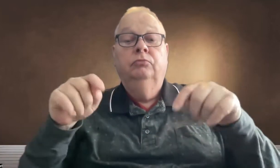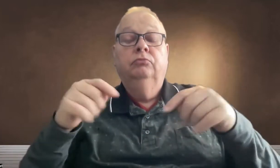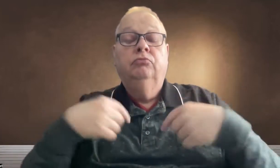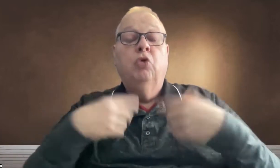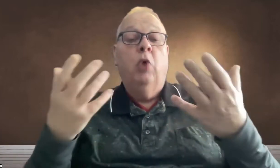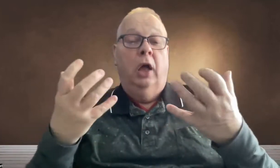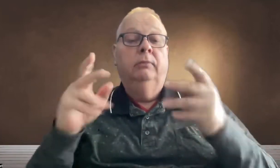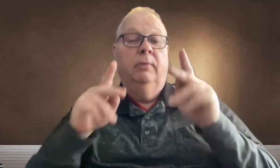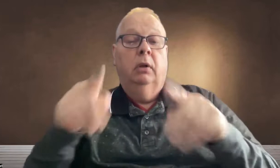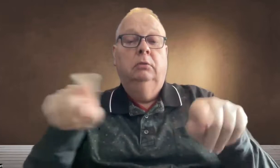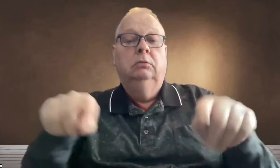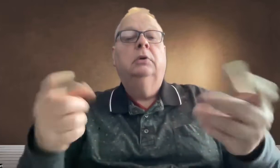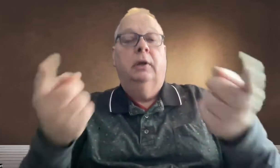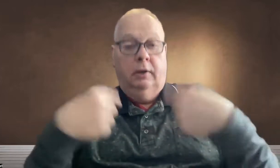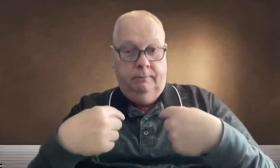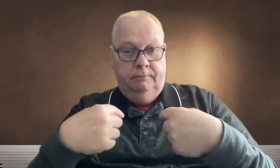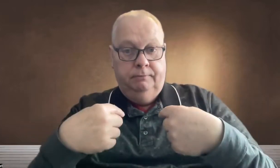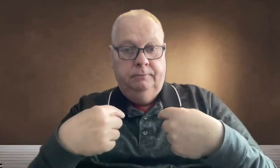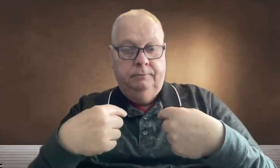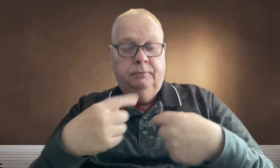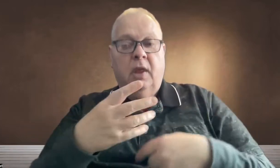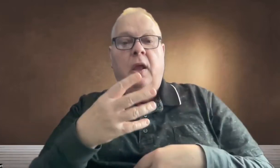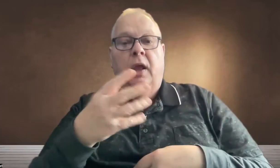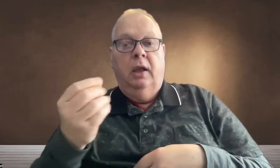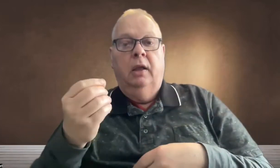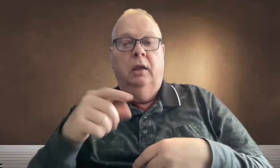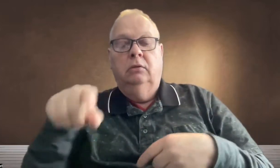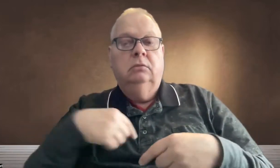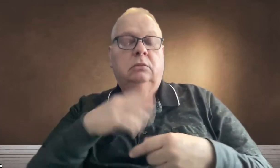We want people to come and discuss